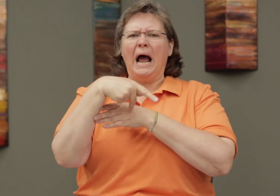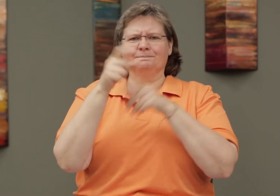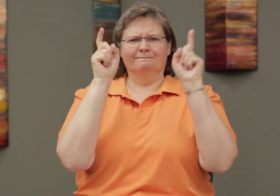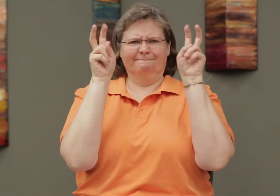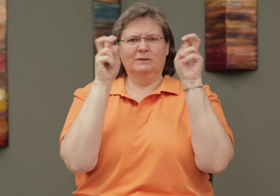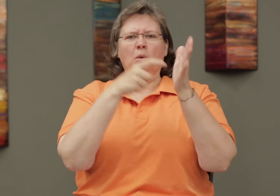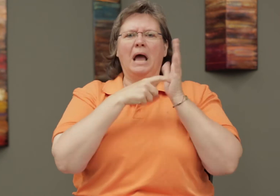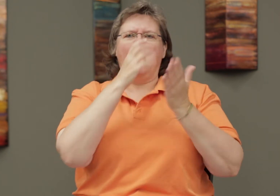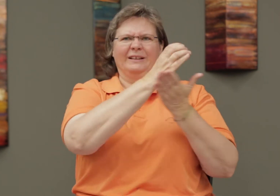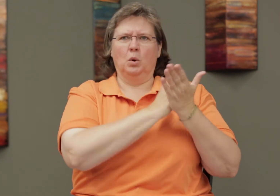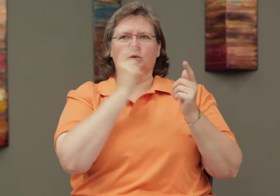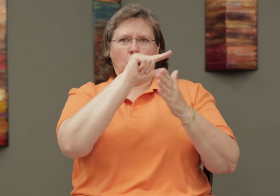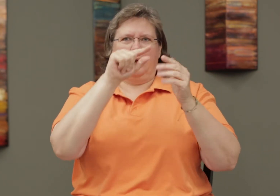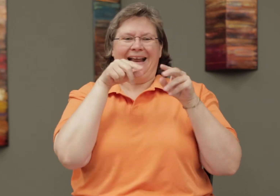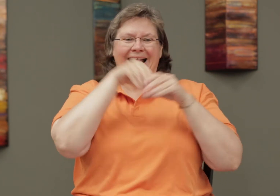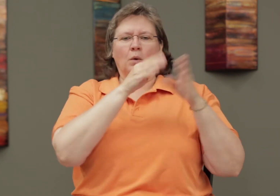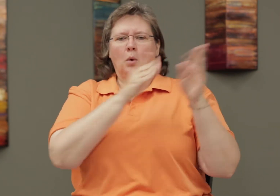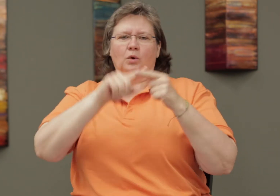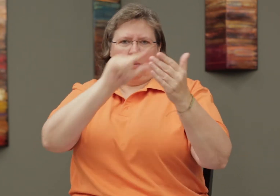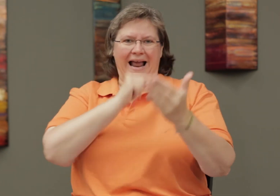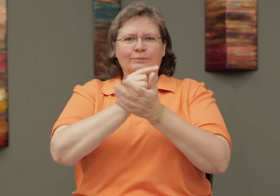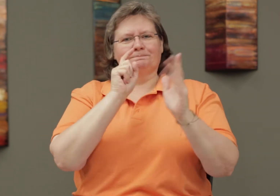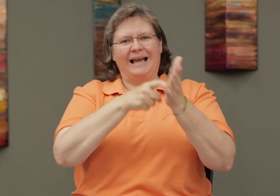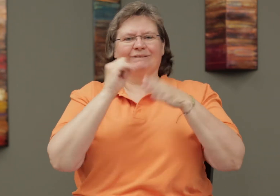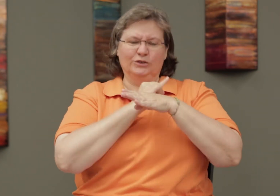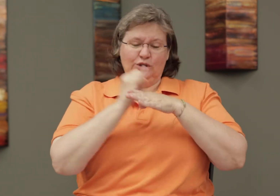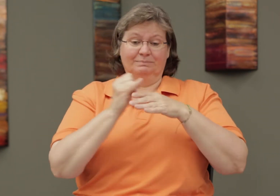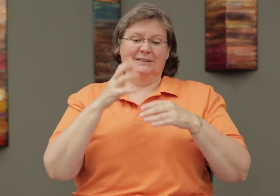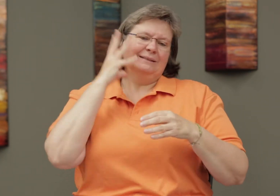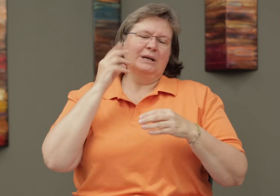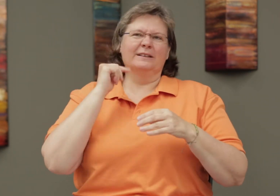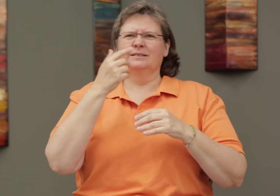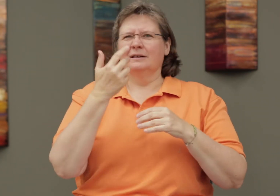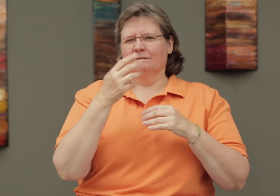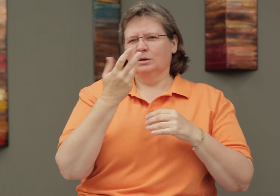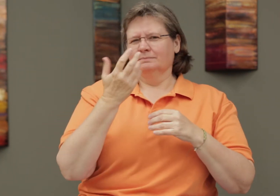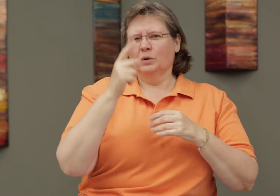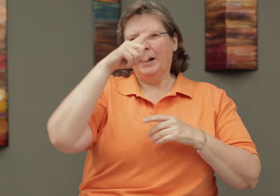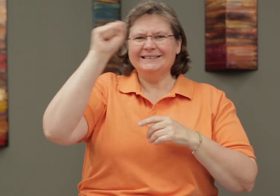It was called a co-op and was a requirement of the course in order to graduate. I had to complete a semester.